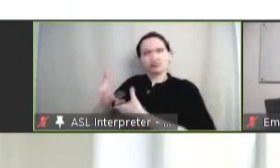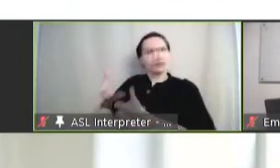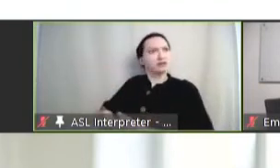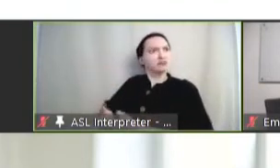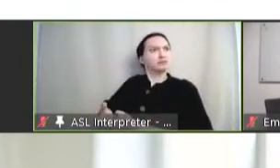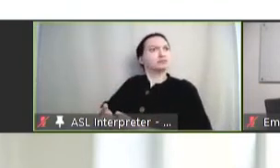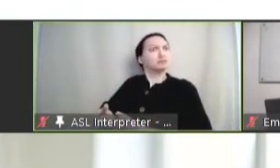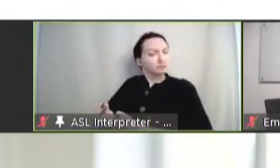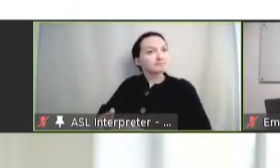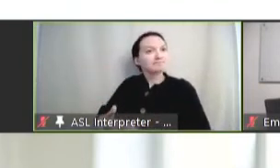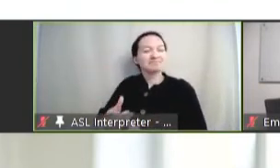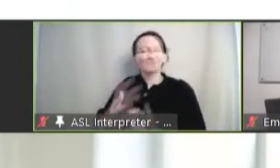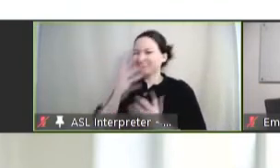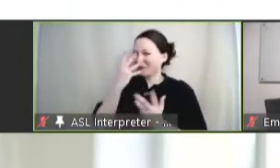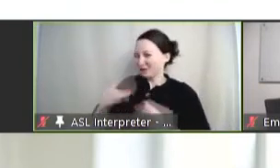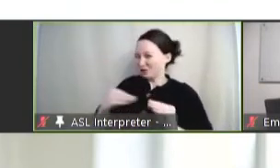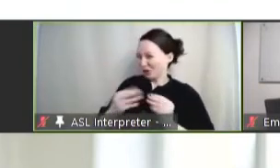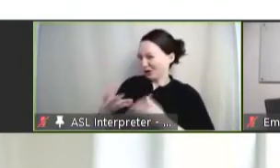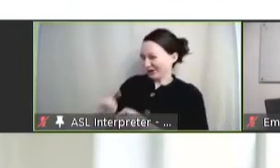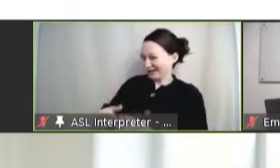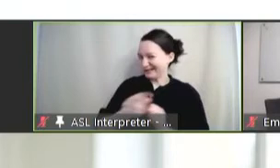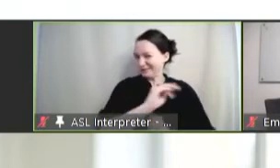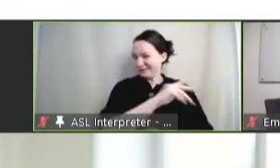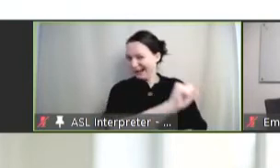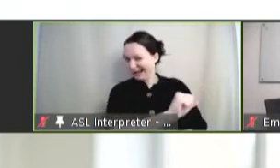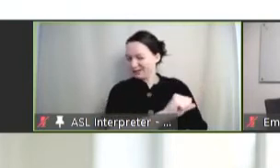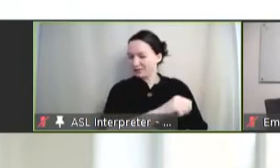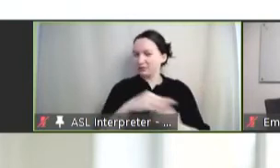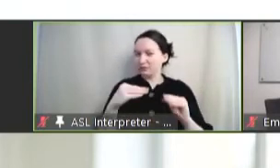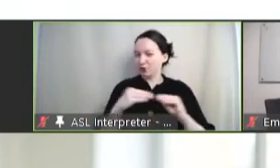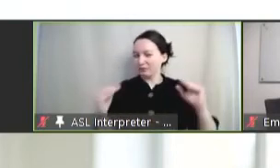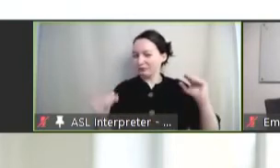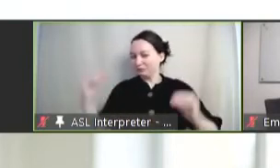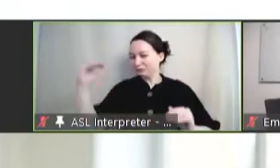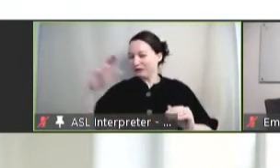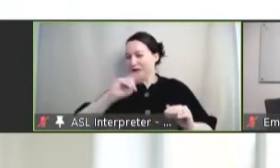unfortunately, more trusted than the media, more trusted than NGOs, or the government.